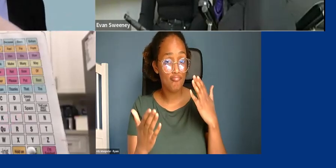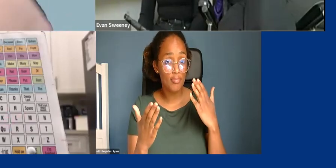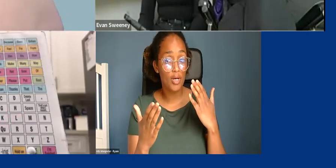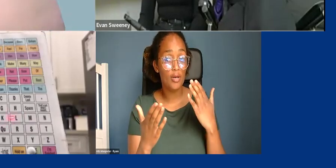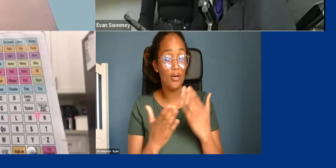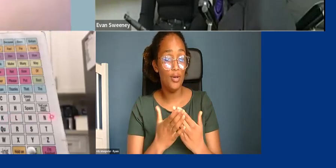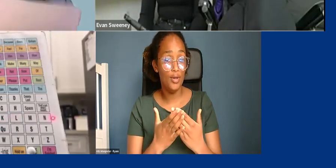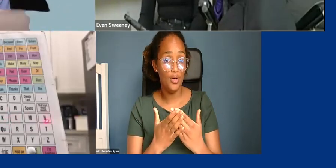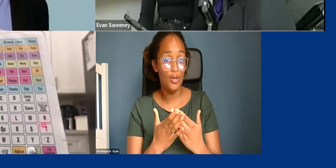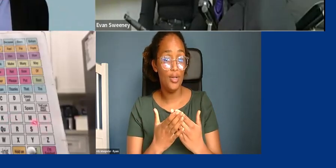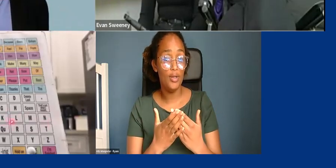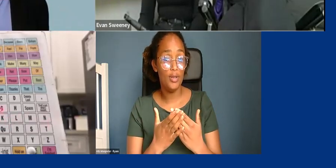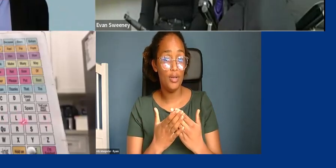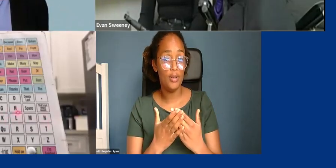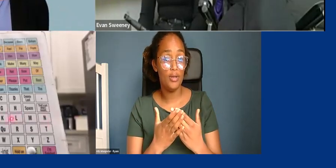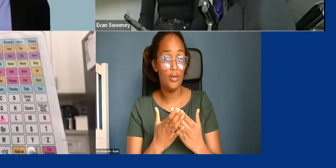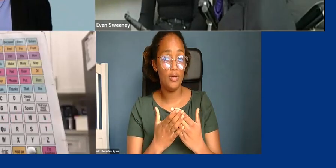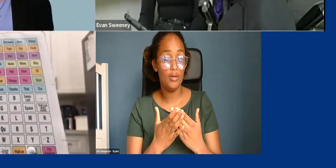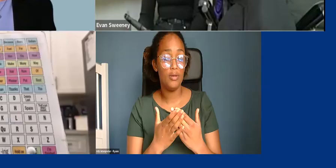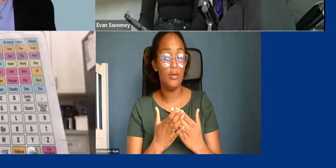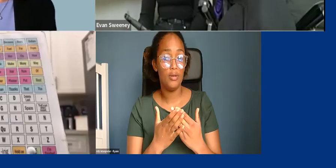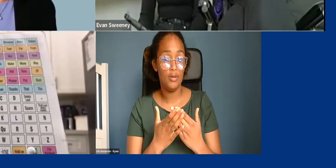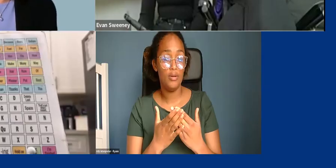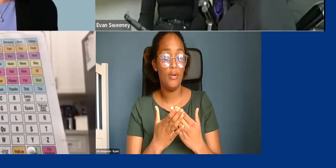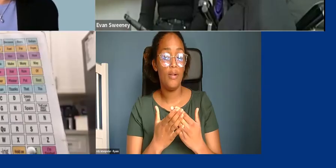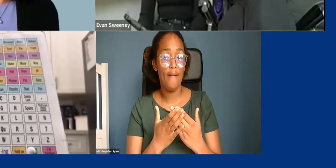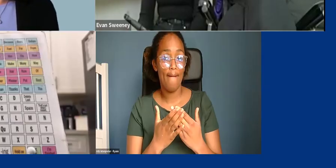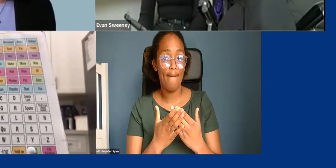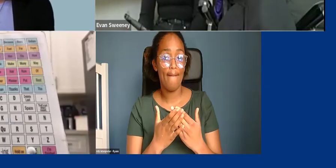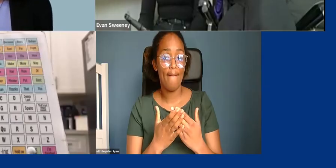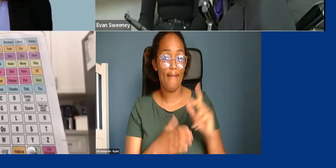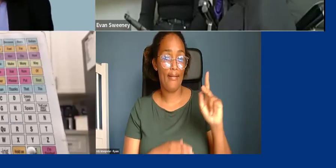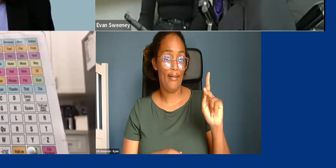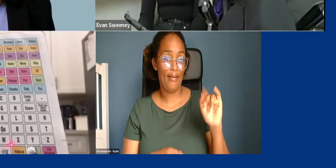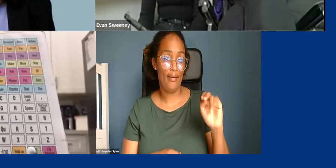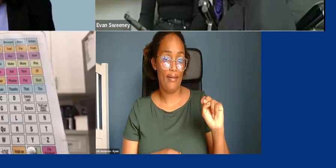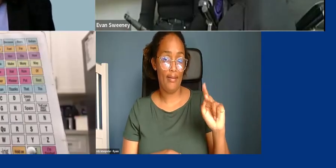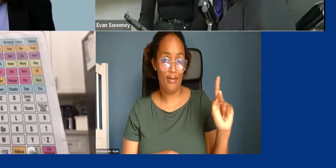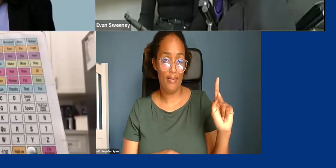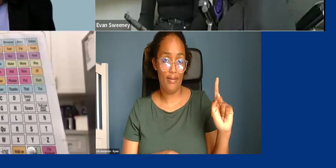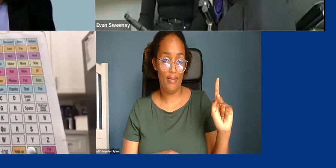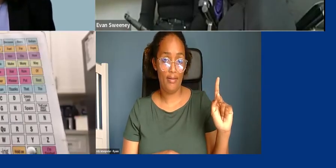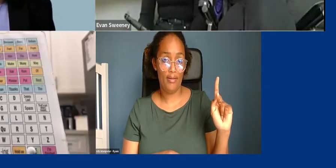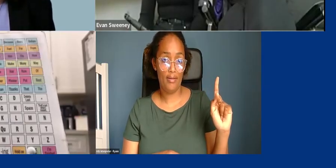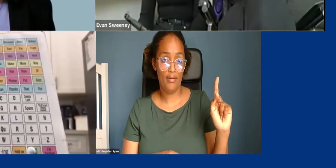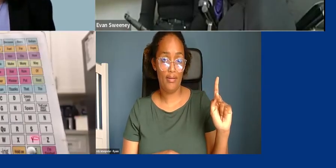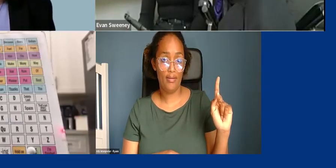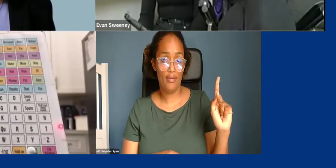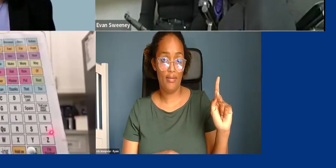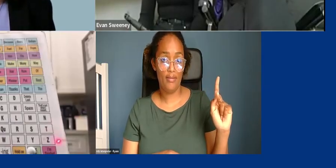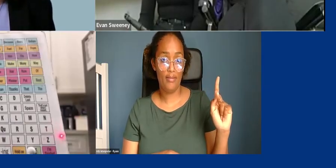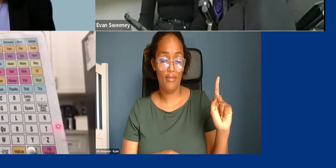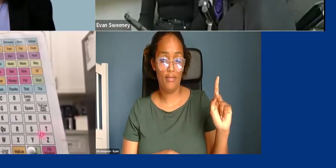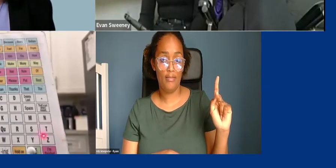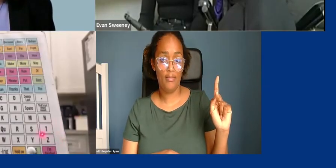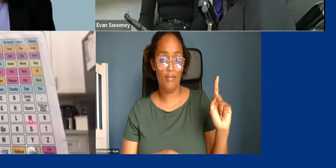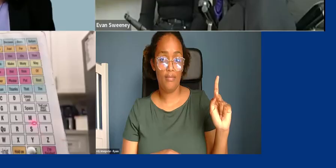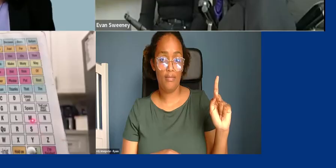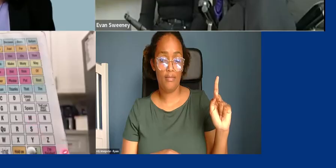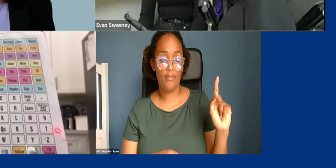I, N, K. Good kink, E. D.